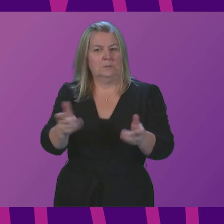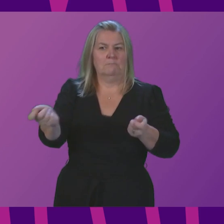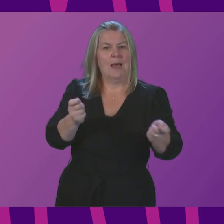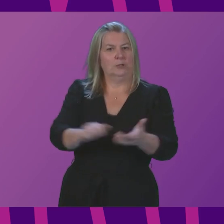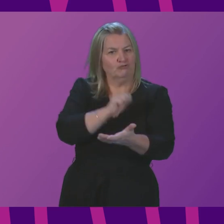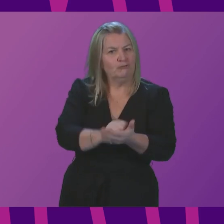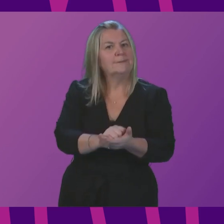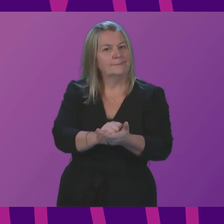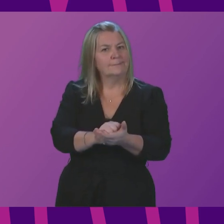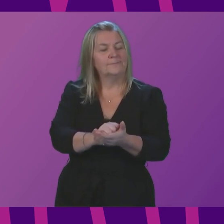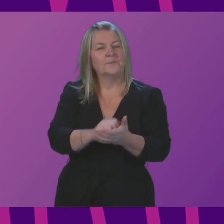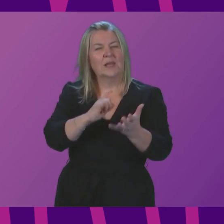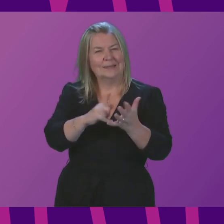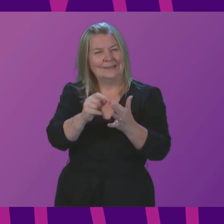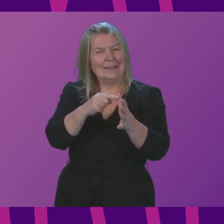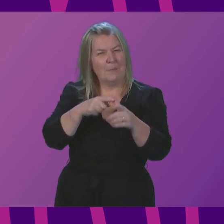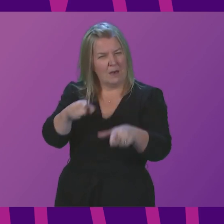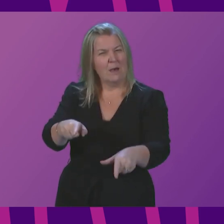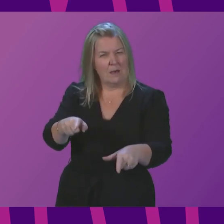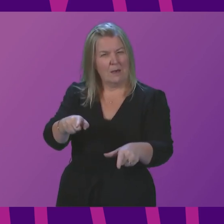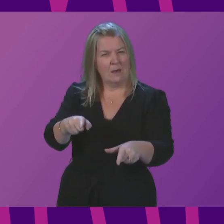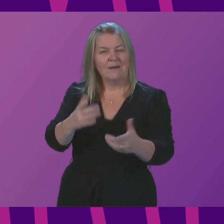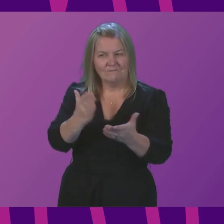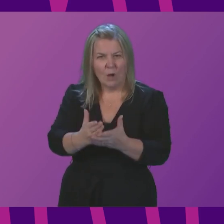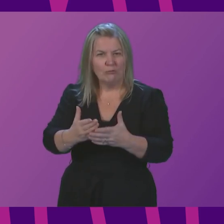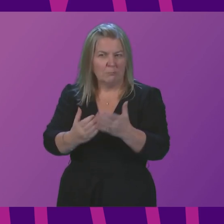As it did in that case, SEPA routinely carries out proactive inspections at Scottish ports